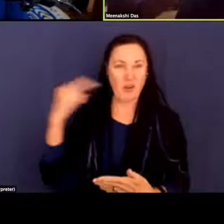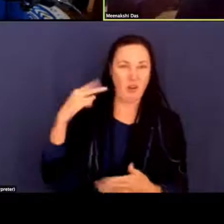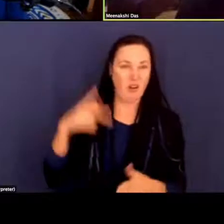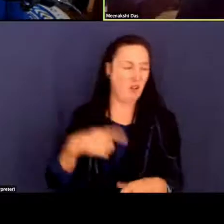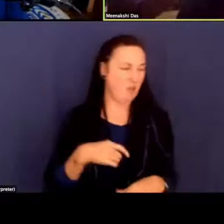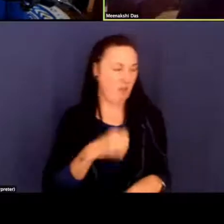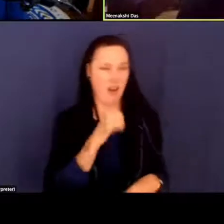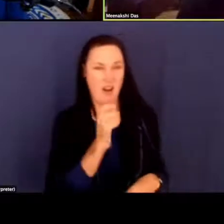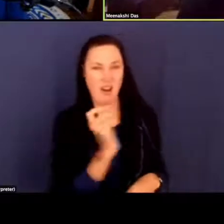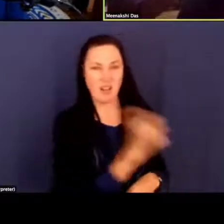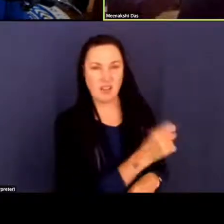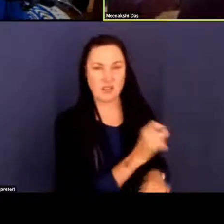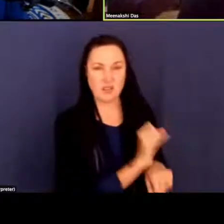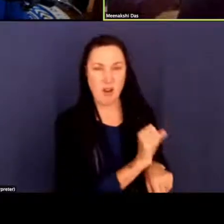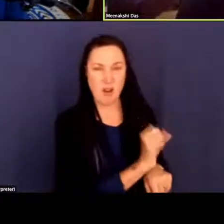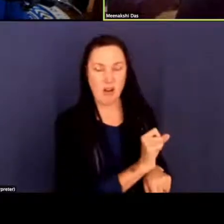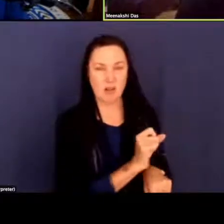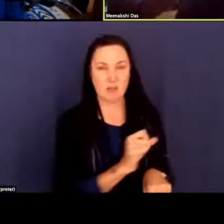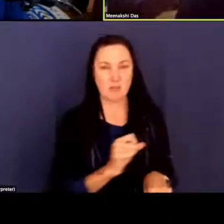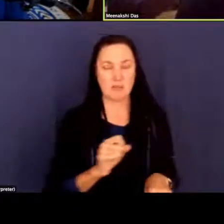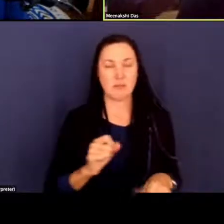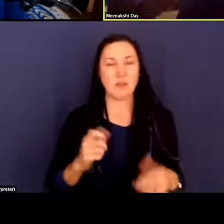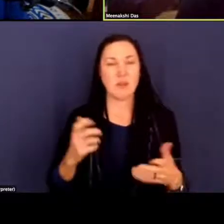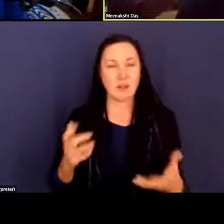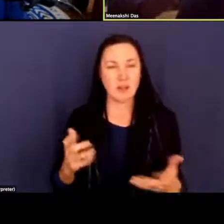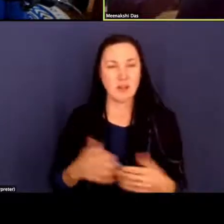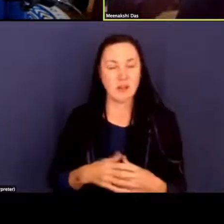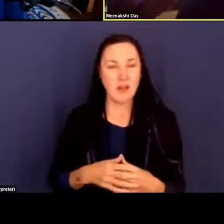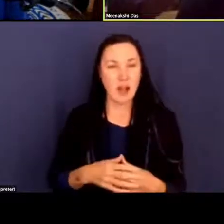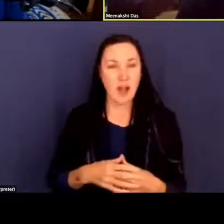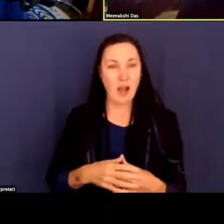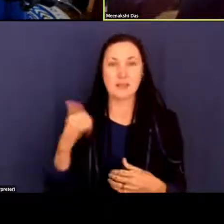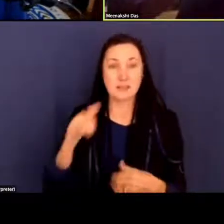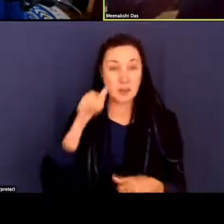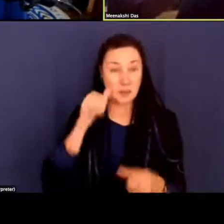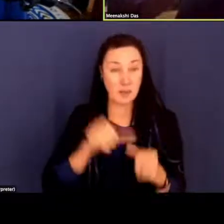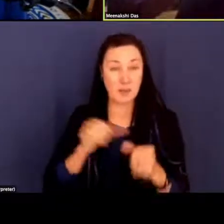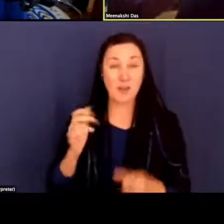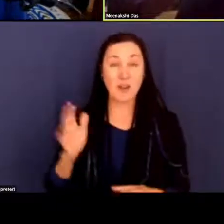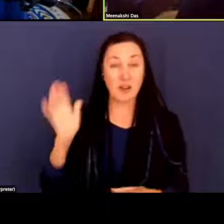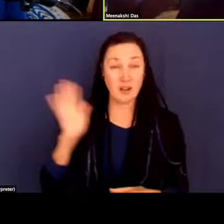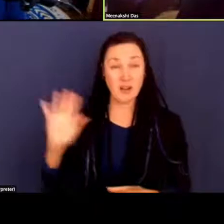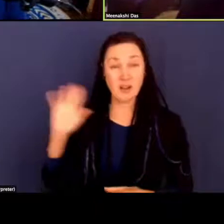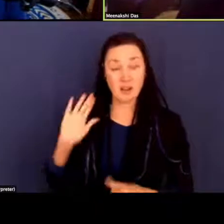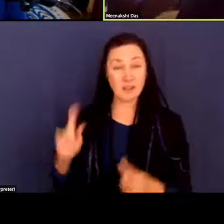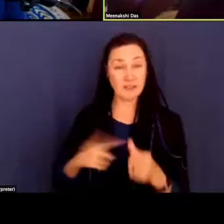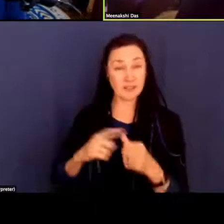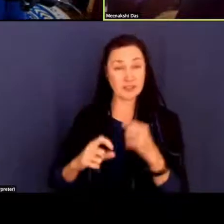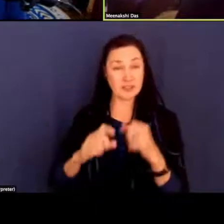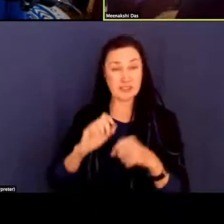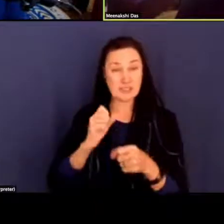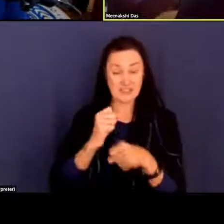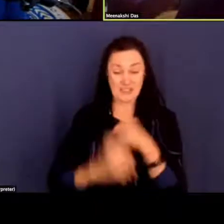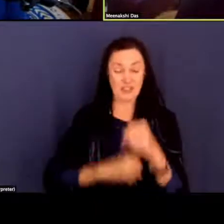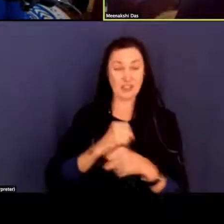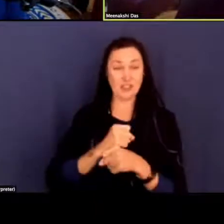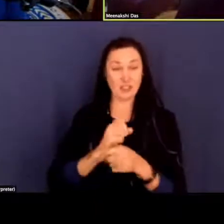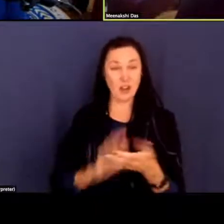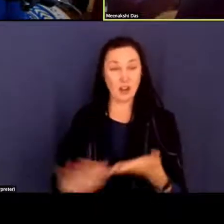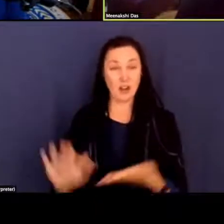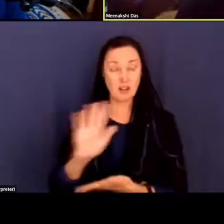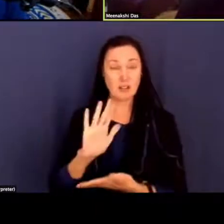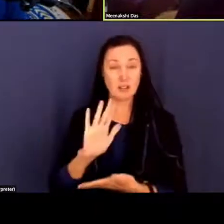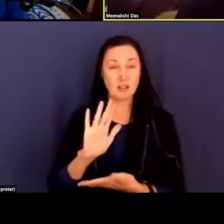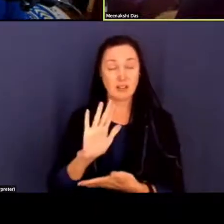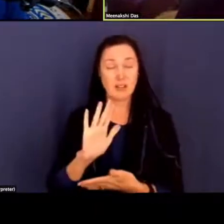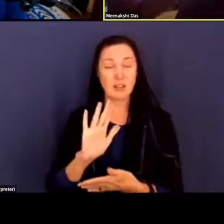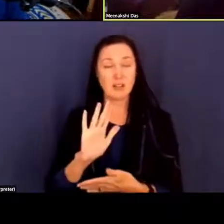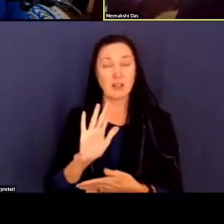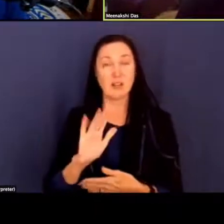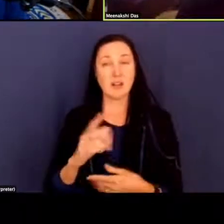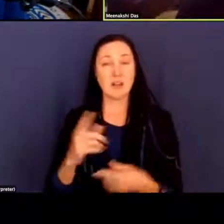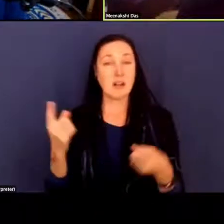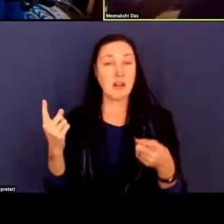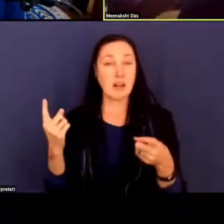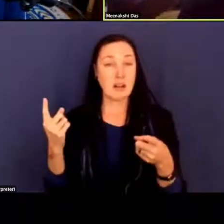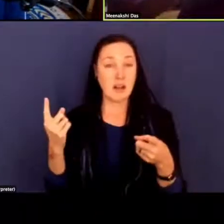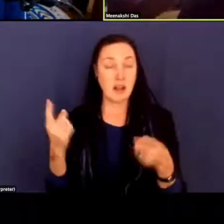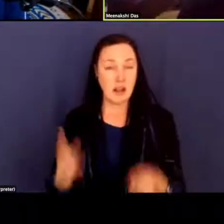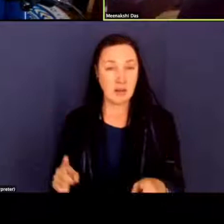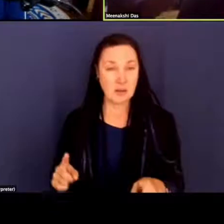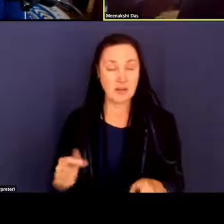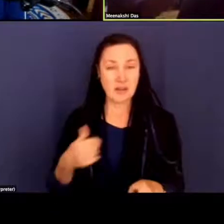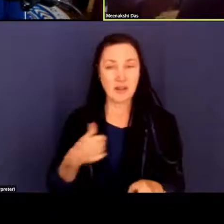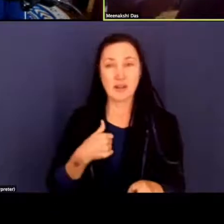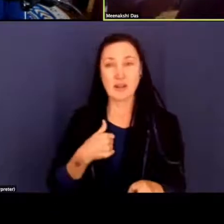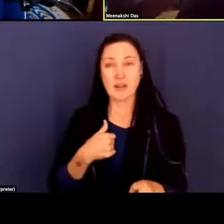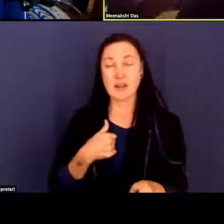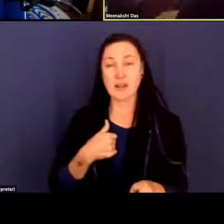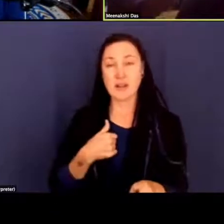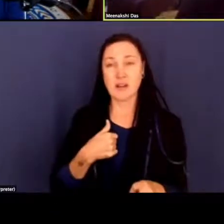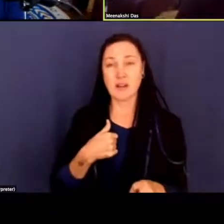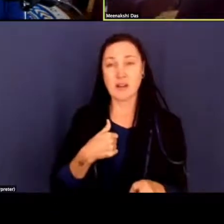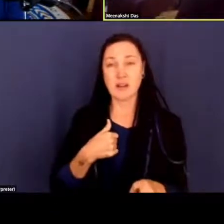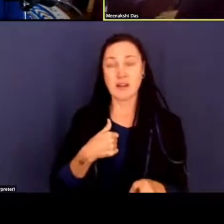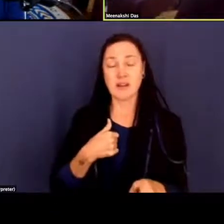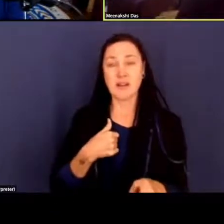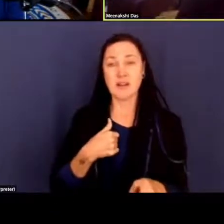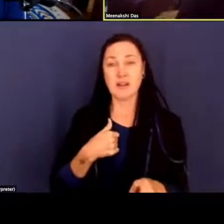I still remember my first year of college, I went for a job interview